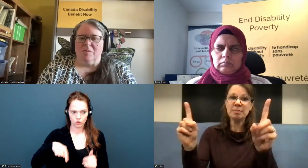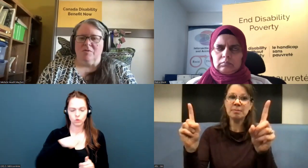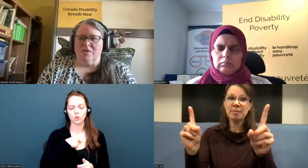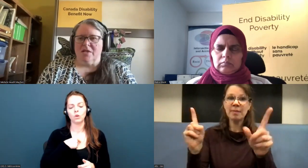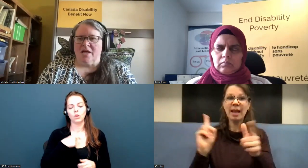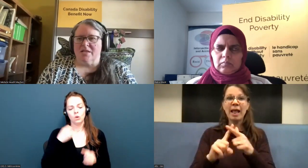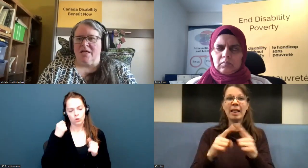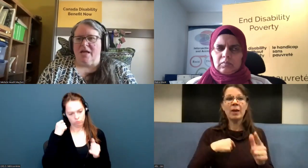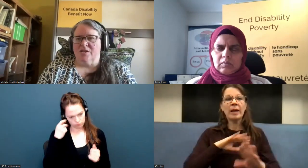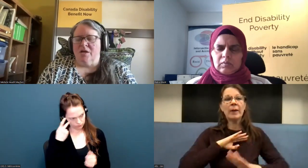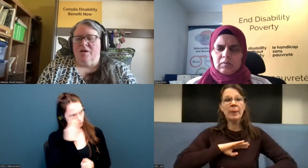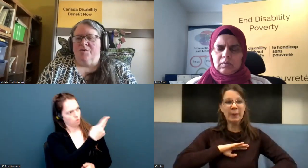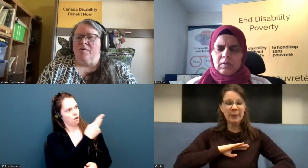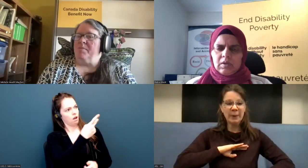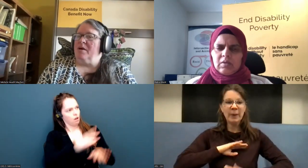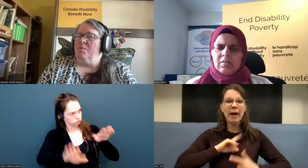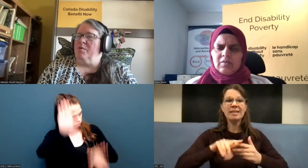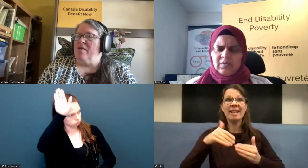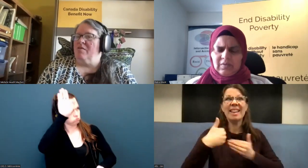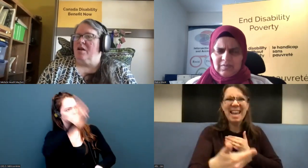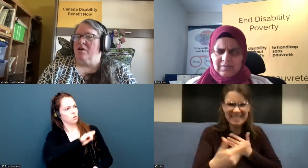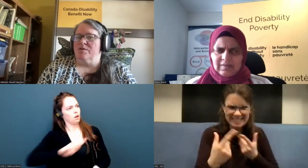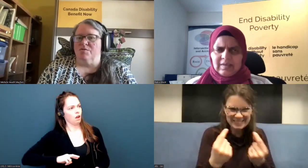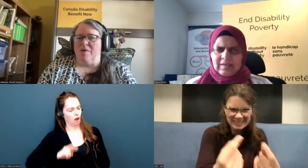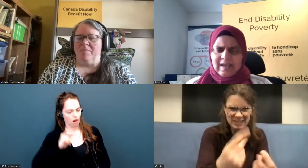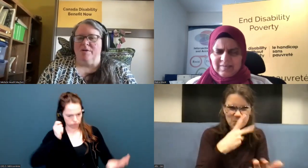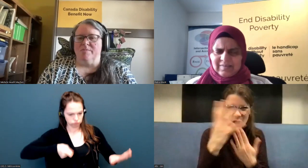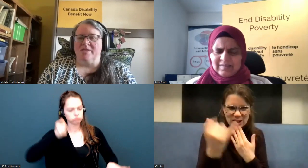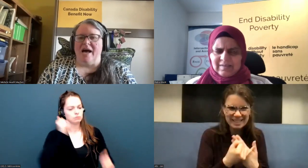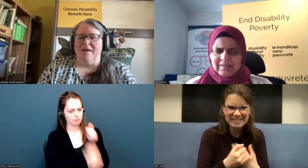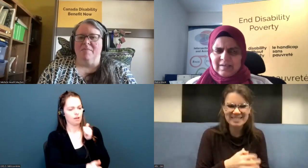MOVE TO THE NEXT STAGE. RABIA, WE'RE VERY CLOSE TO WRAPPING UP TIME.